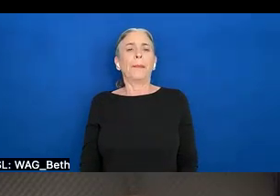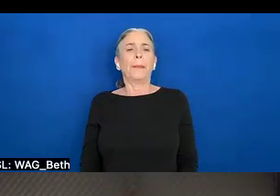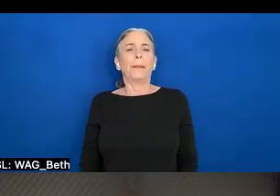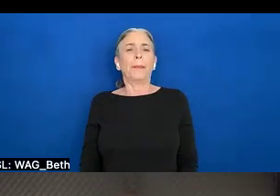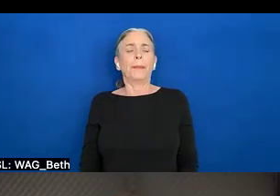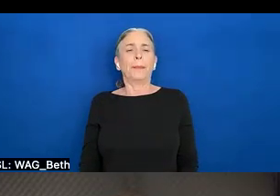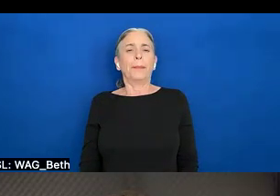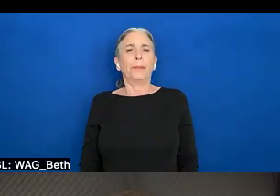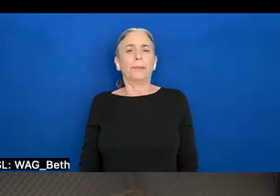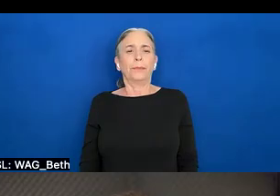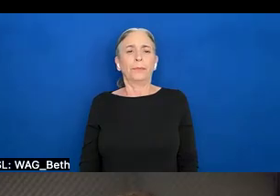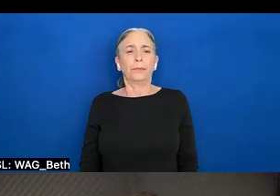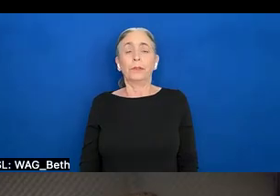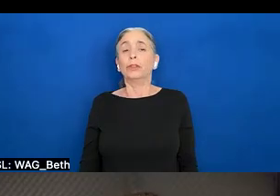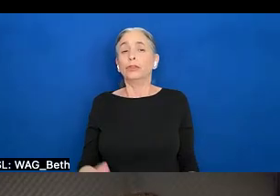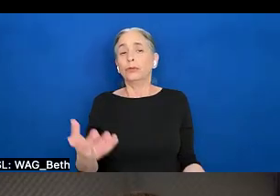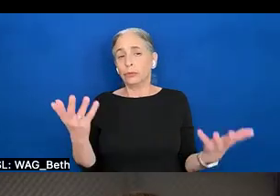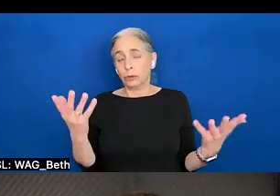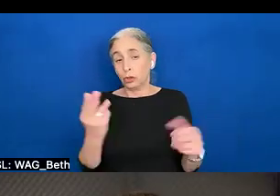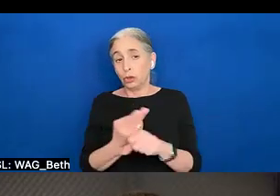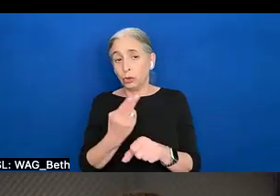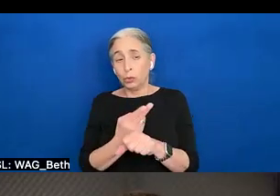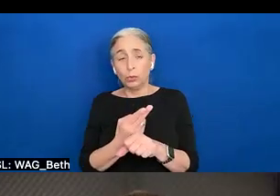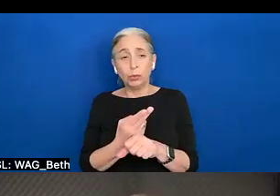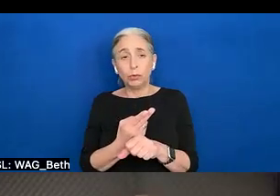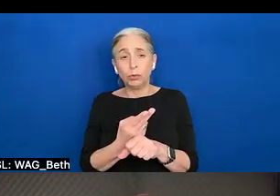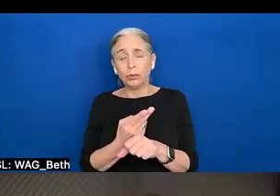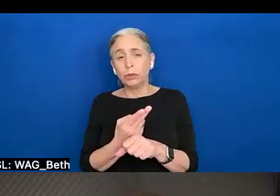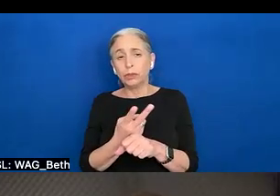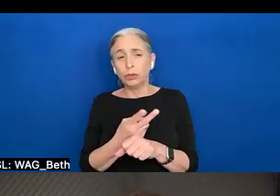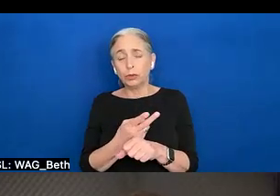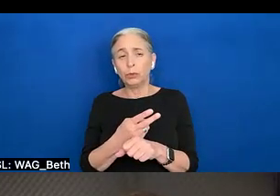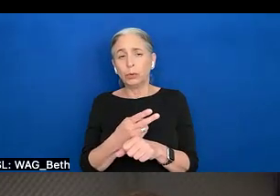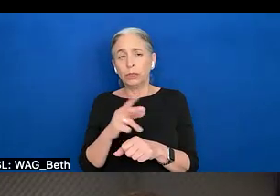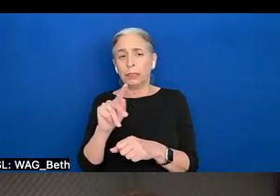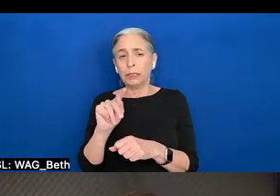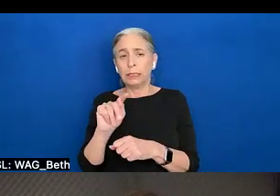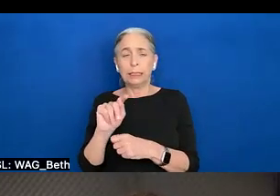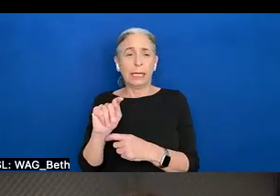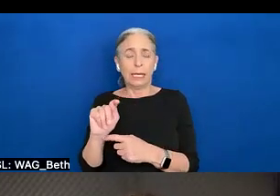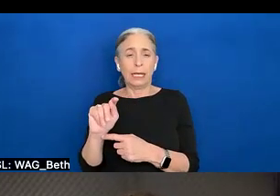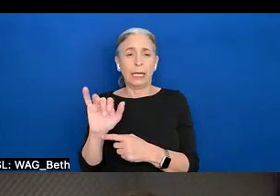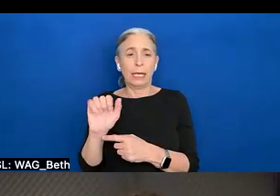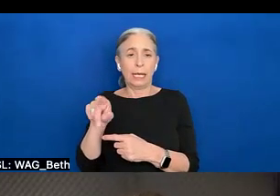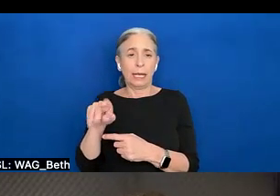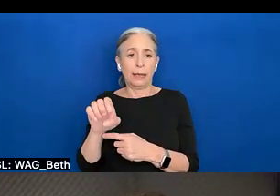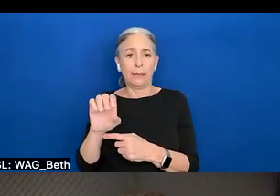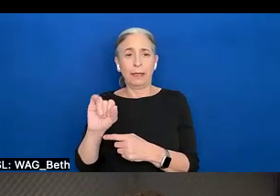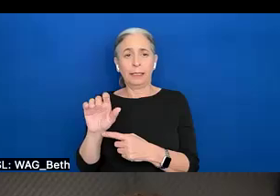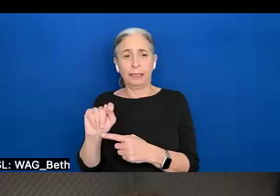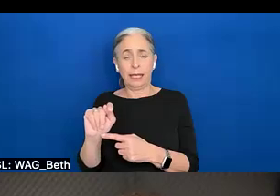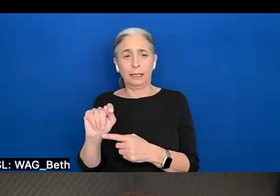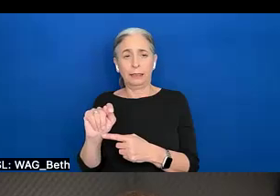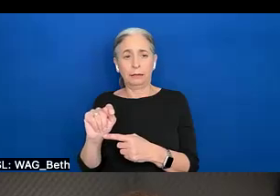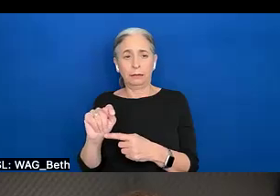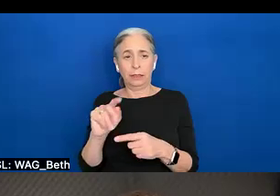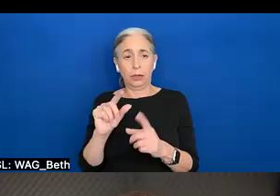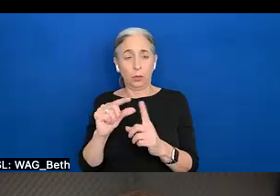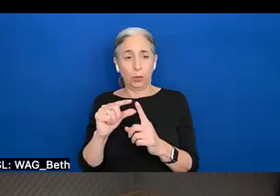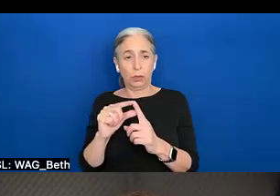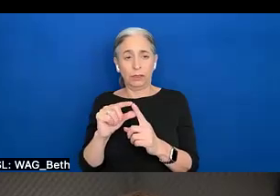Okay, to typeset composed words, or the em dash that is